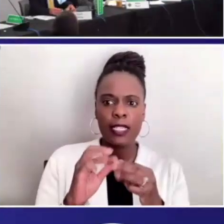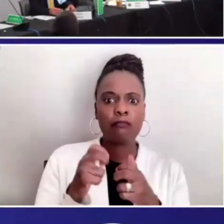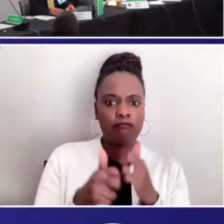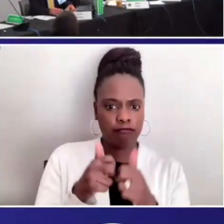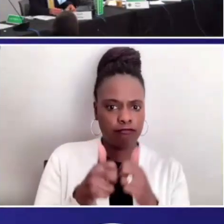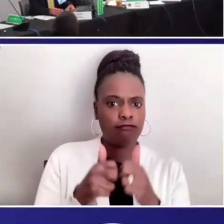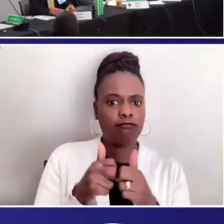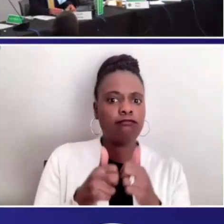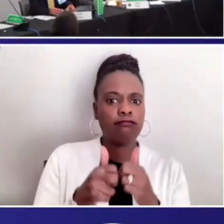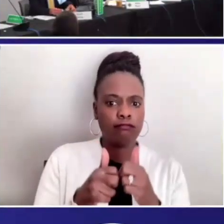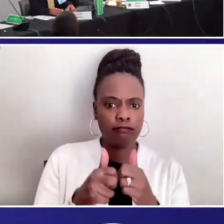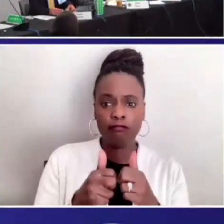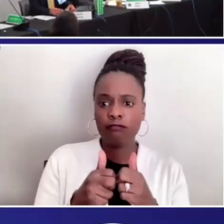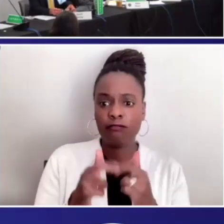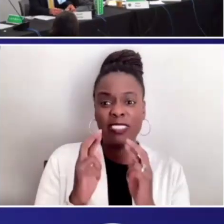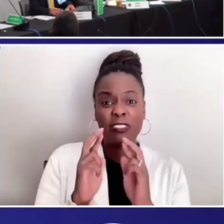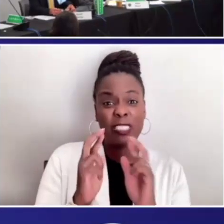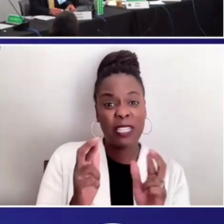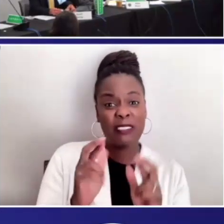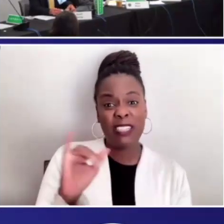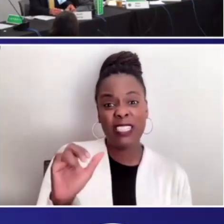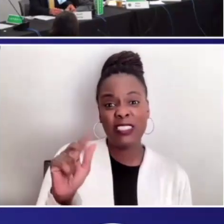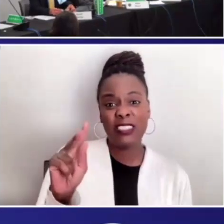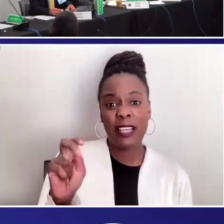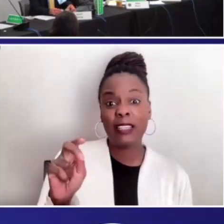With all due respect, Jake, that's exactly what the schools are going to do. They're